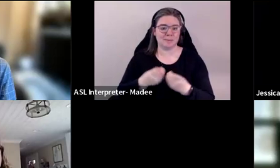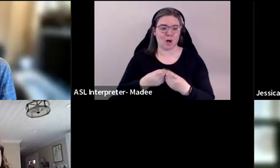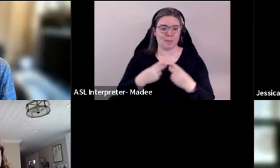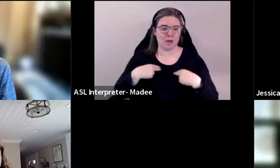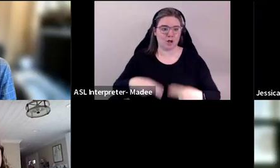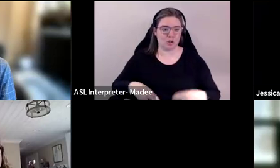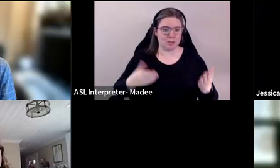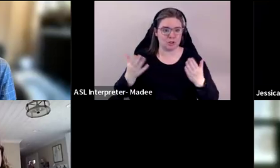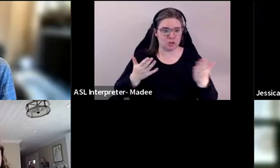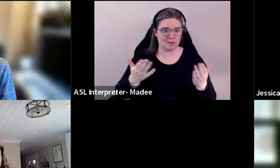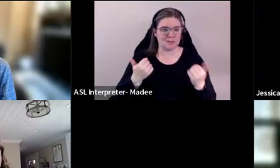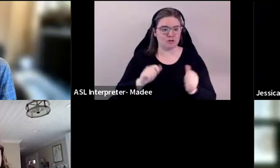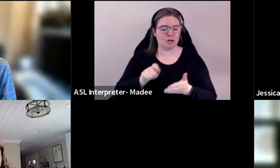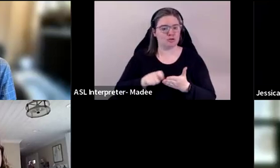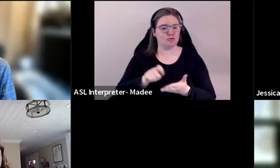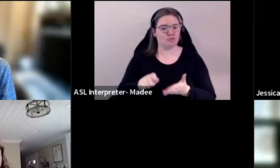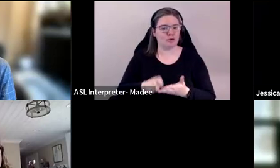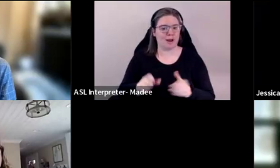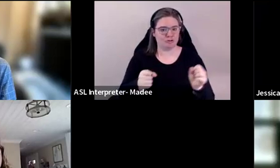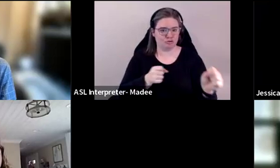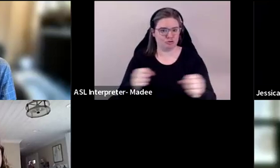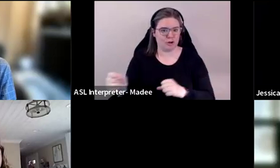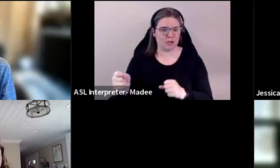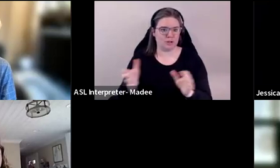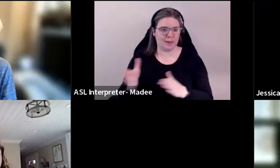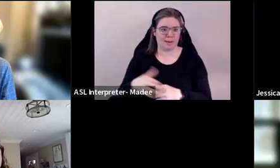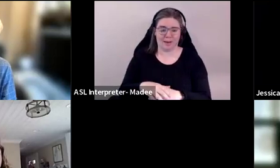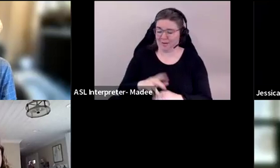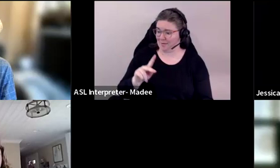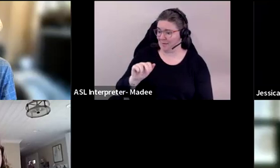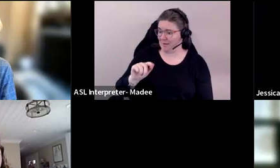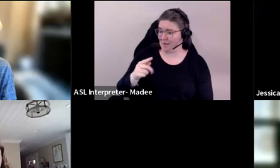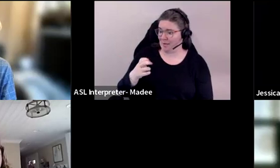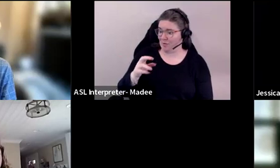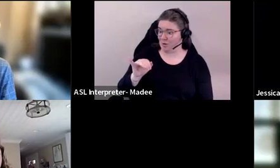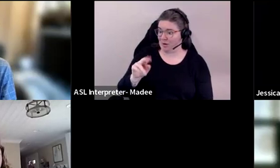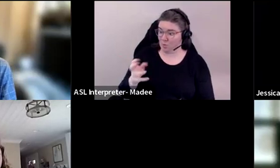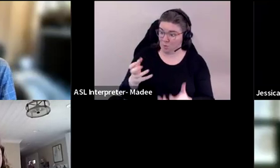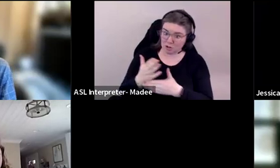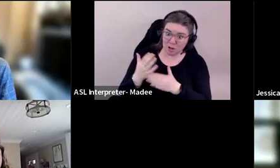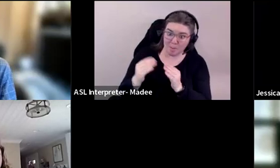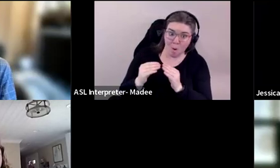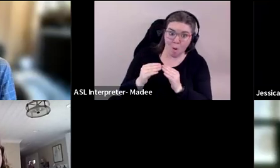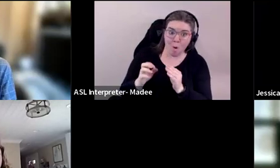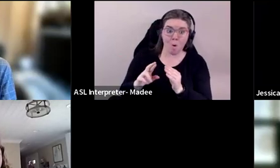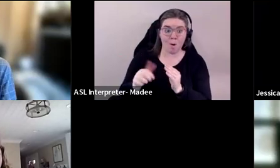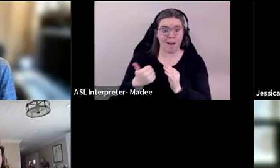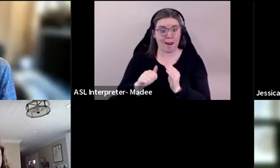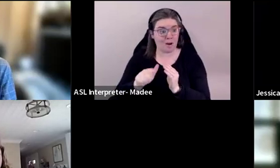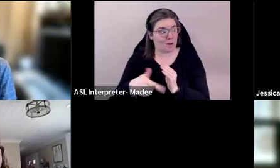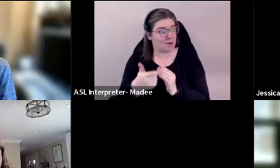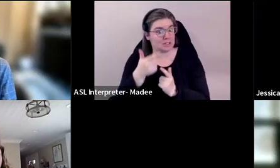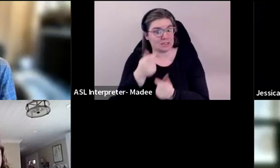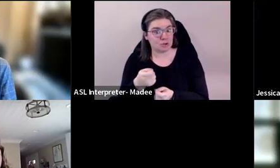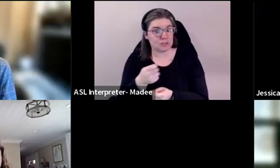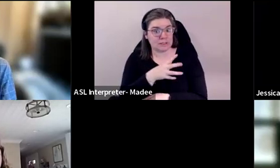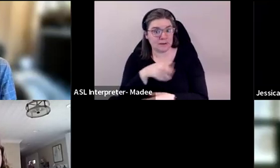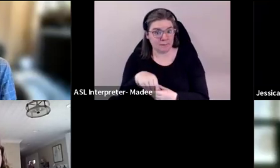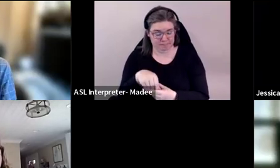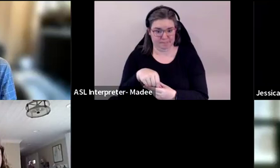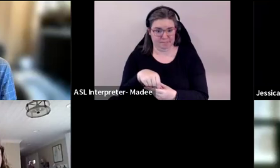Rebecca /APRIL: I would encourage you, Catherine, if you want to share more about that, or if anyone else is interested or involved in housing.